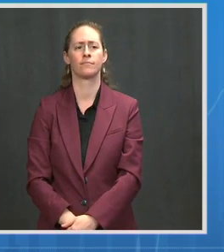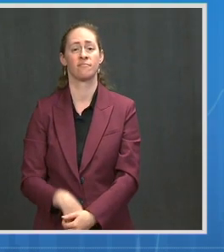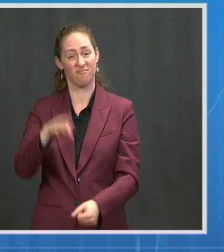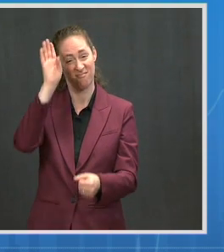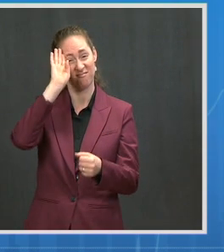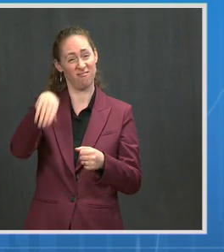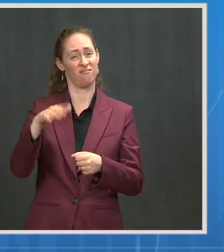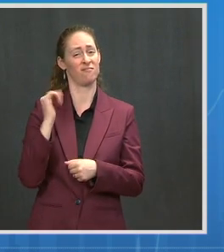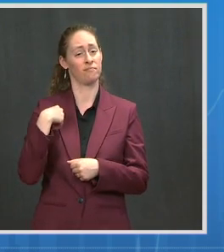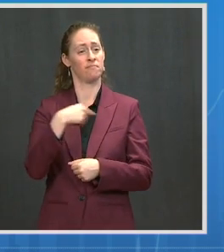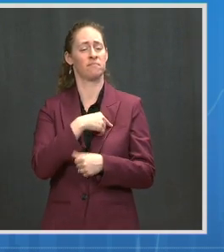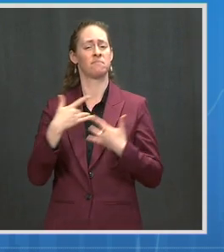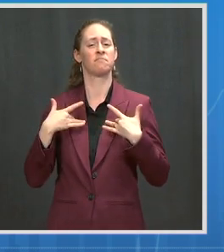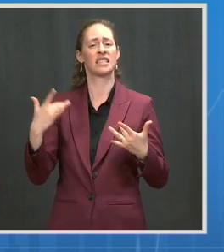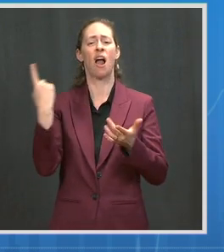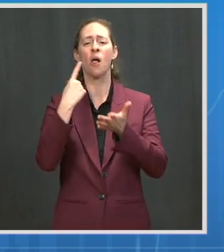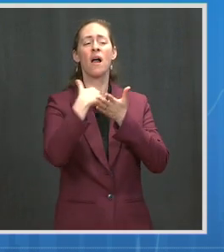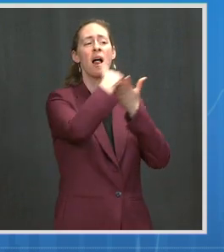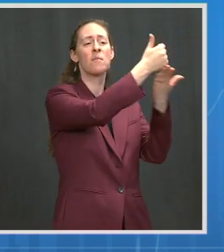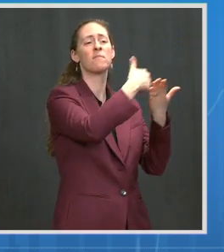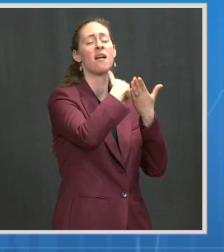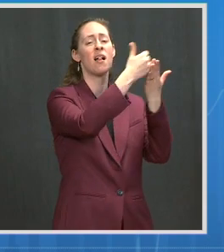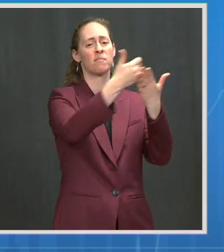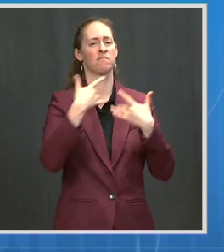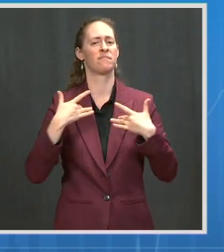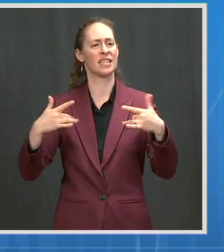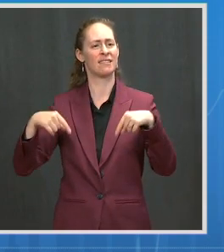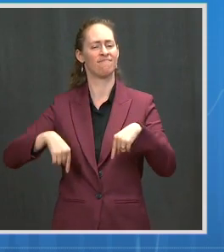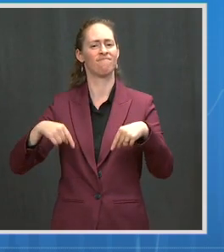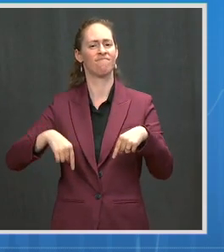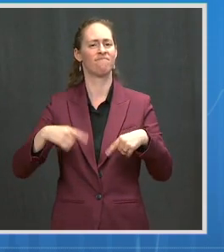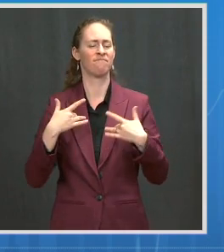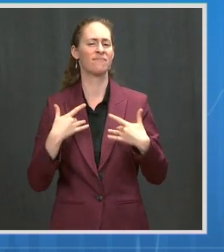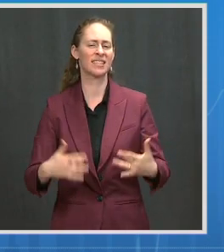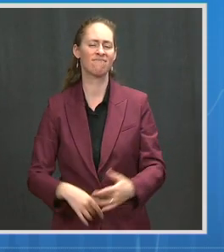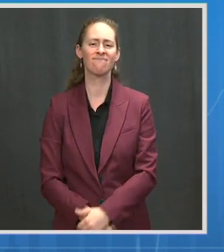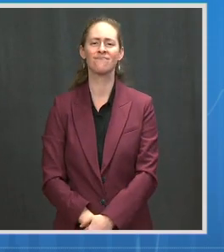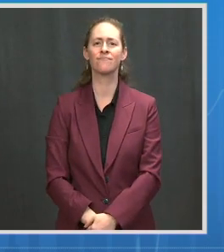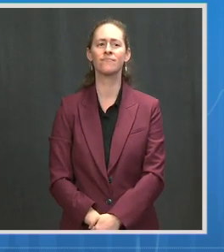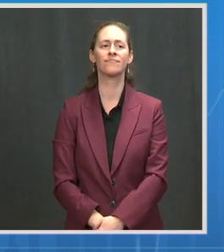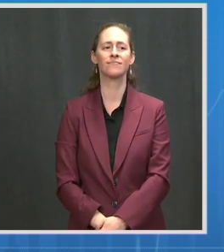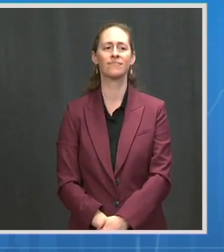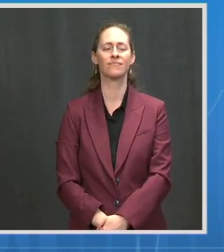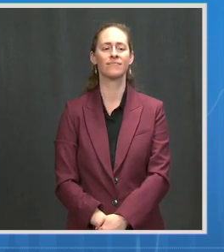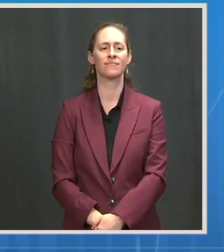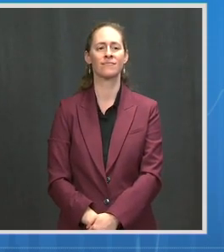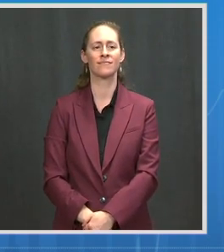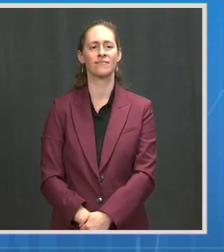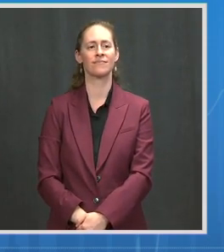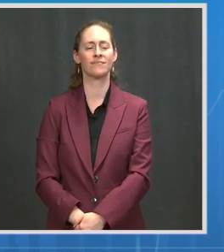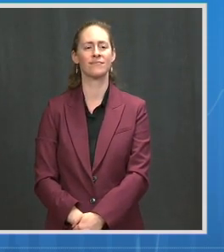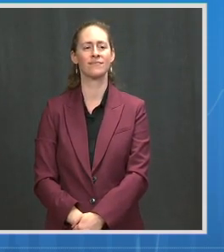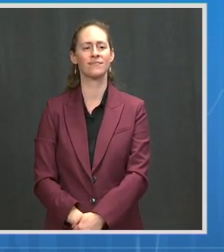Dr. Walensky: Good morning. Thank you. I'm pleased to be with you today. Let's begin again with the overview of the data.